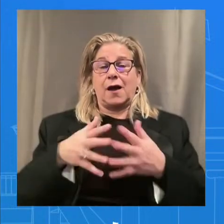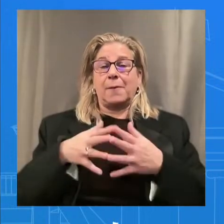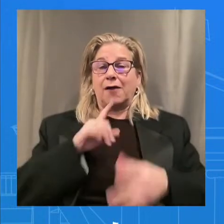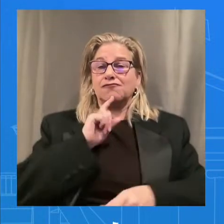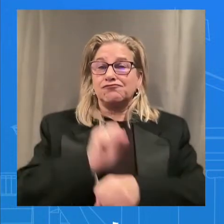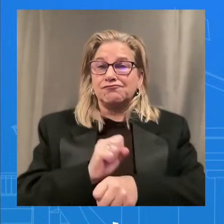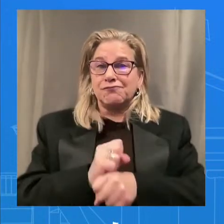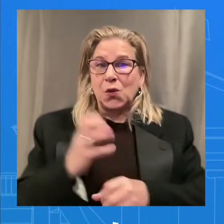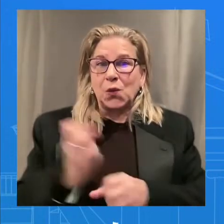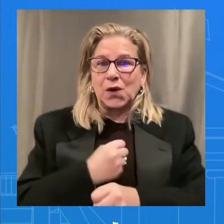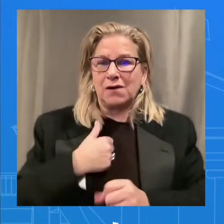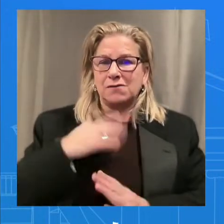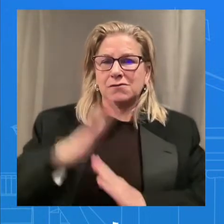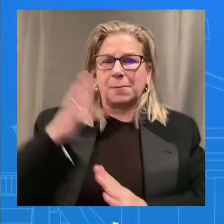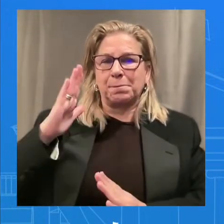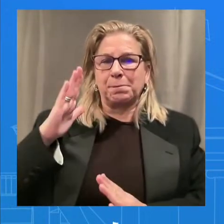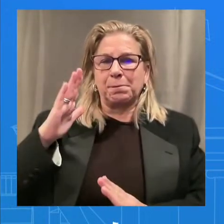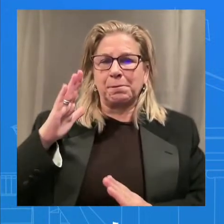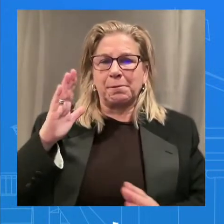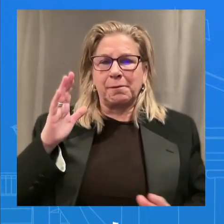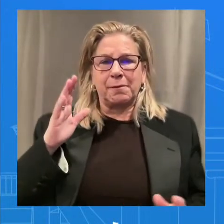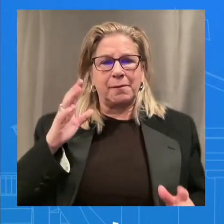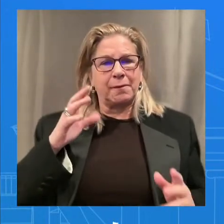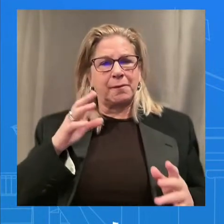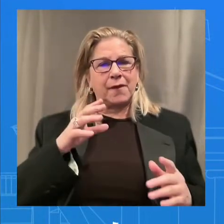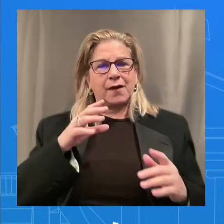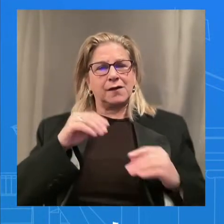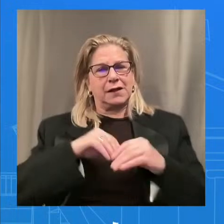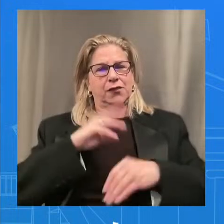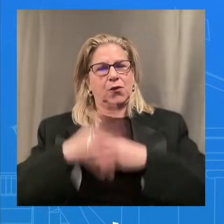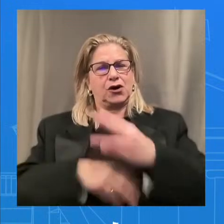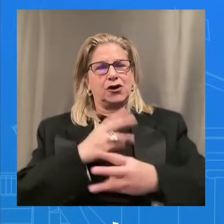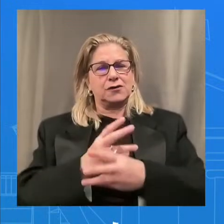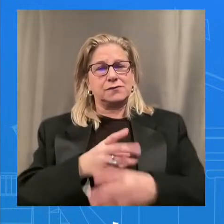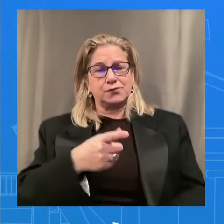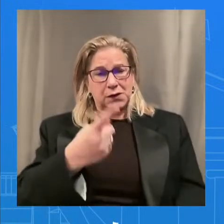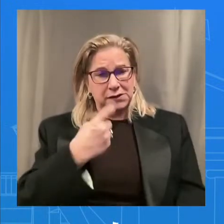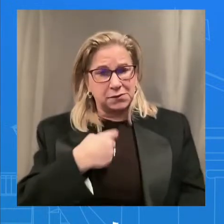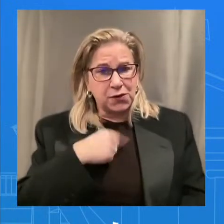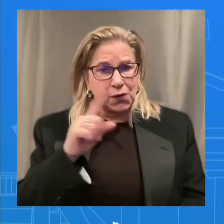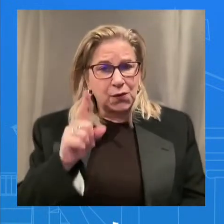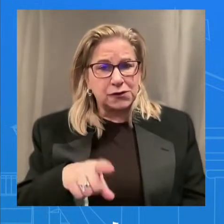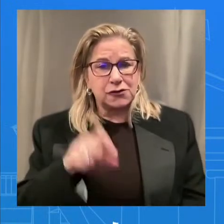“Which country is the most dynamic and innovative, the most attractive to partners and friends,